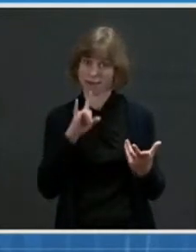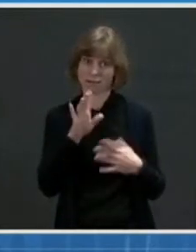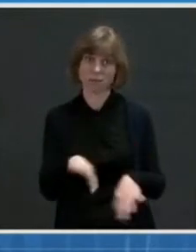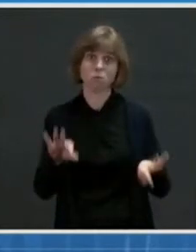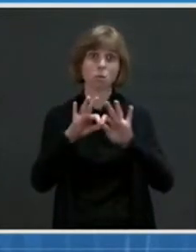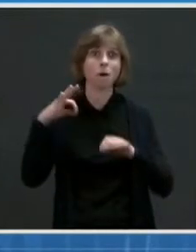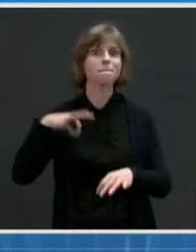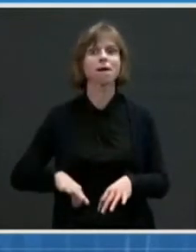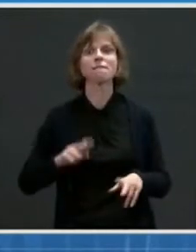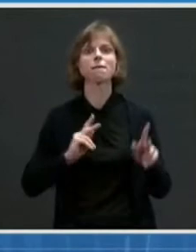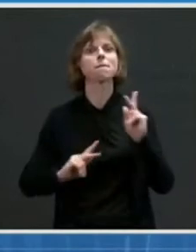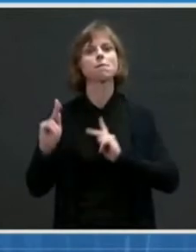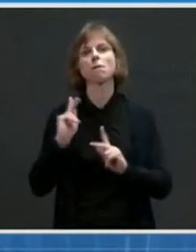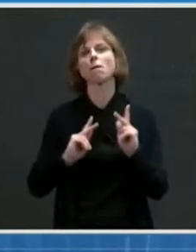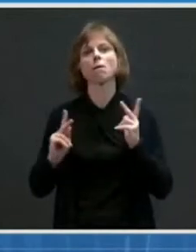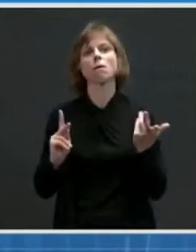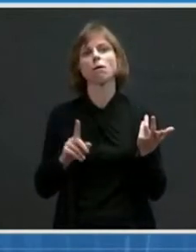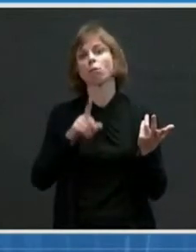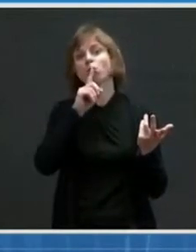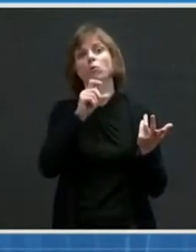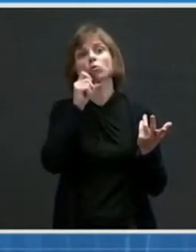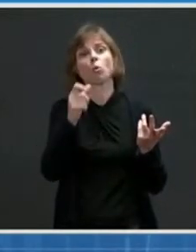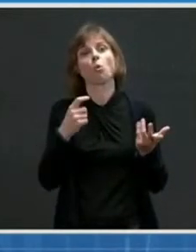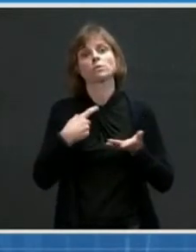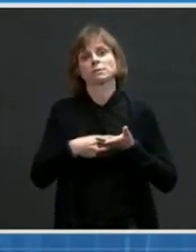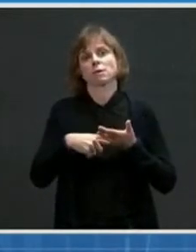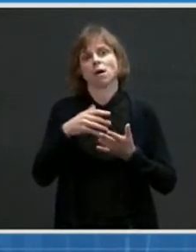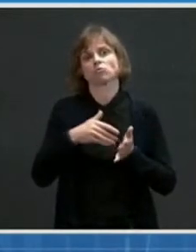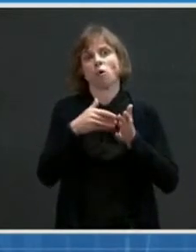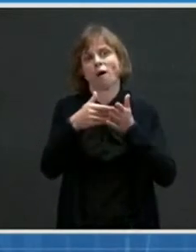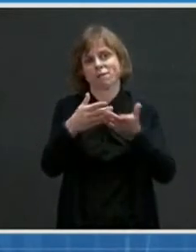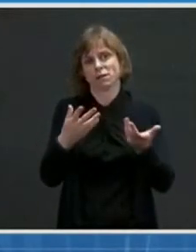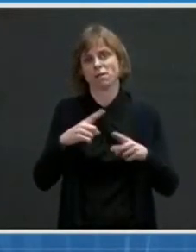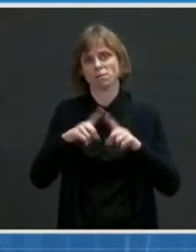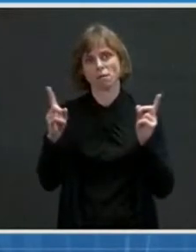THEY DON'T WANT TO DIE. THAT IS A VERY IMPORTANT